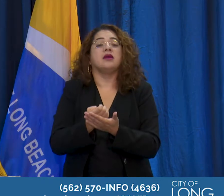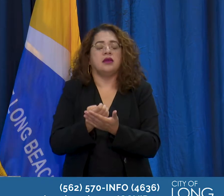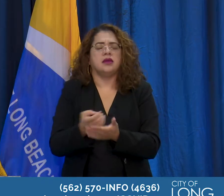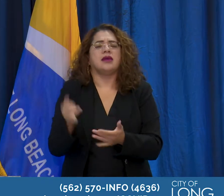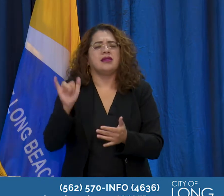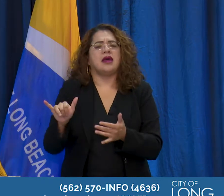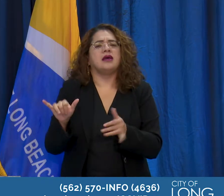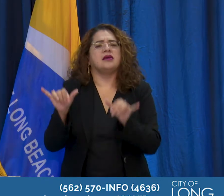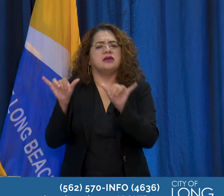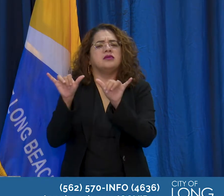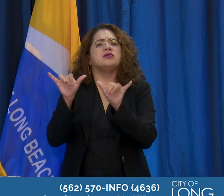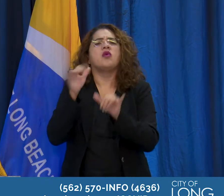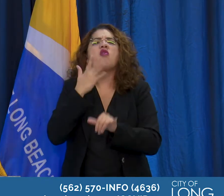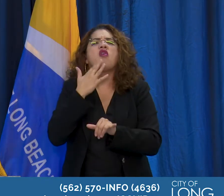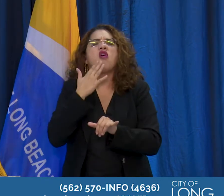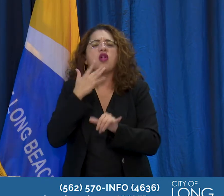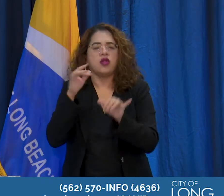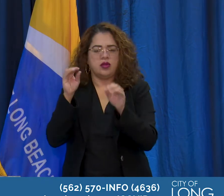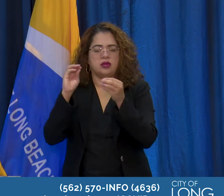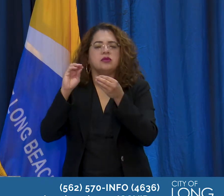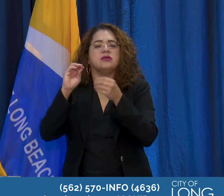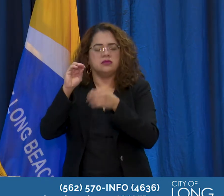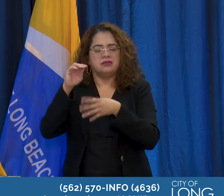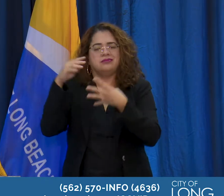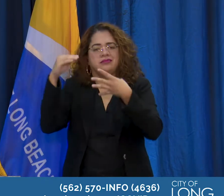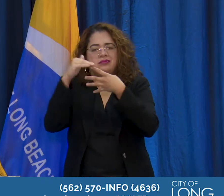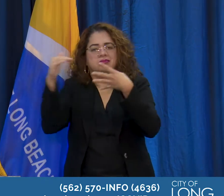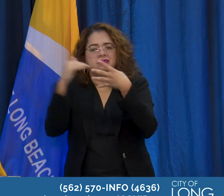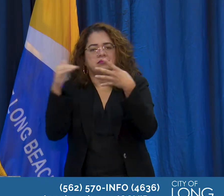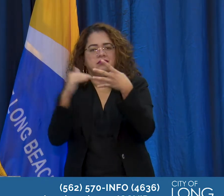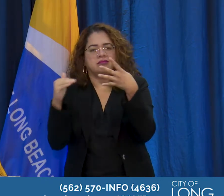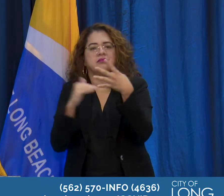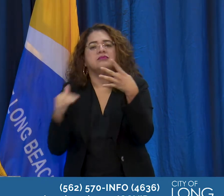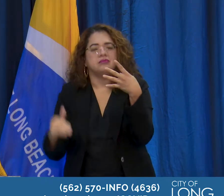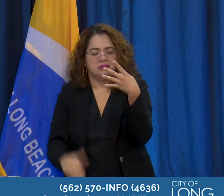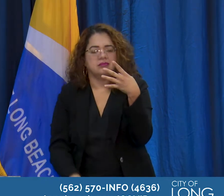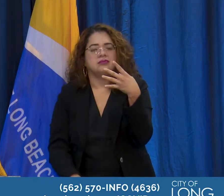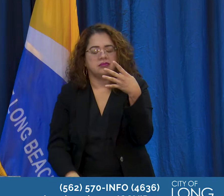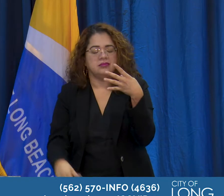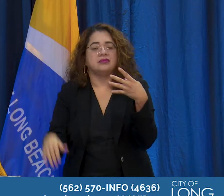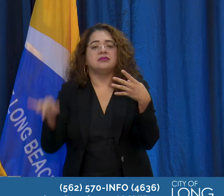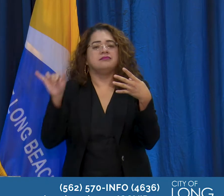And of course, we continue to remain in our, in the same tier that we've been in which